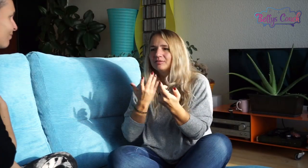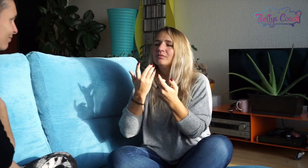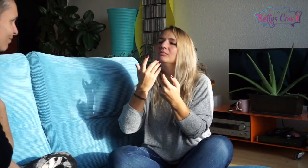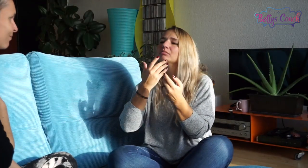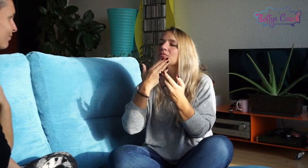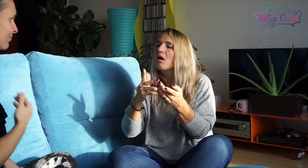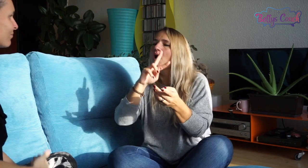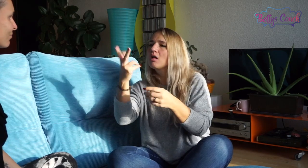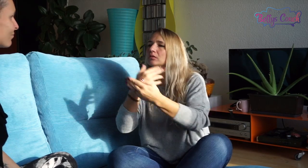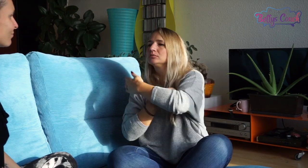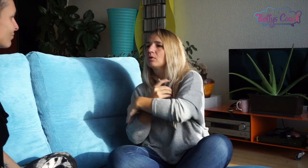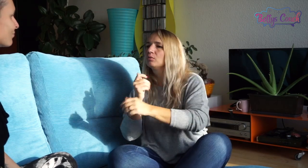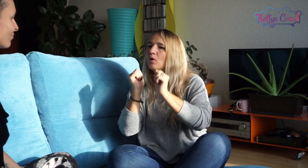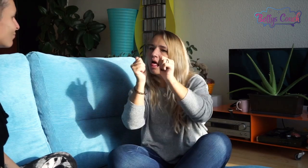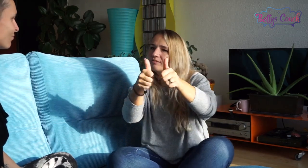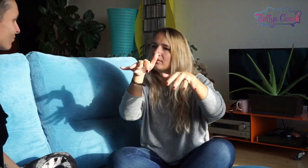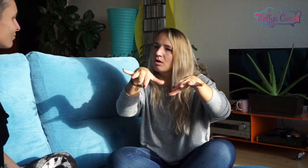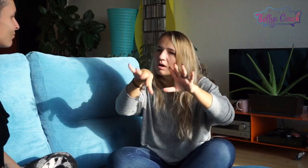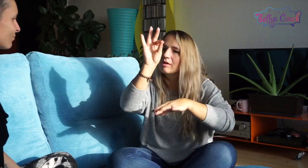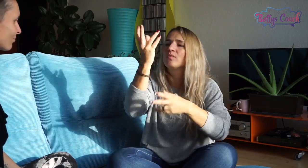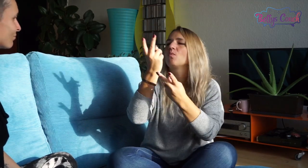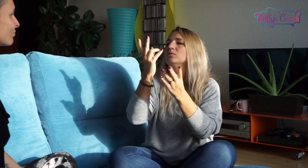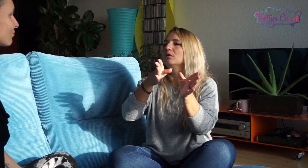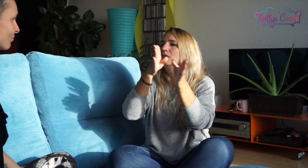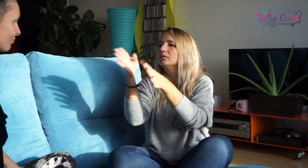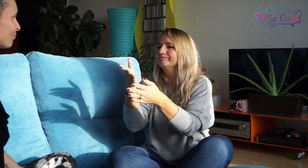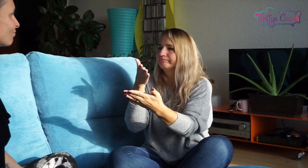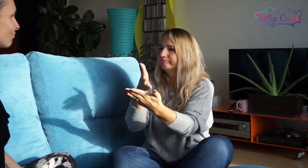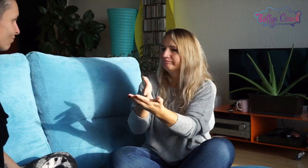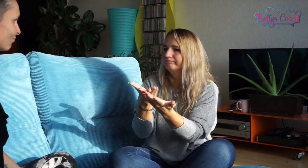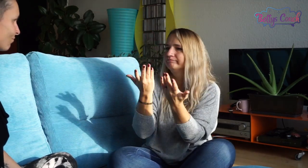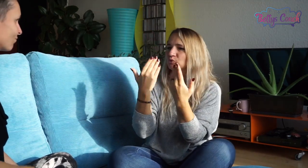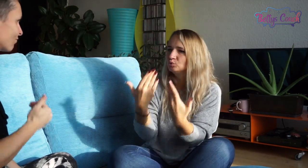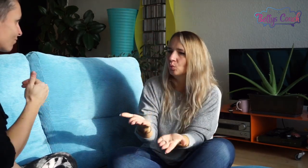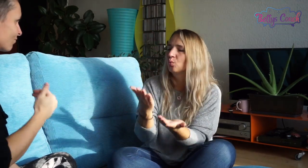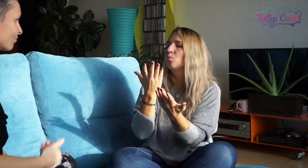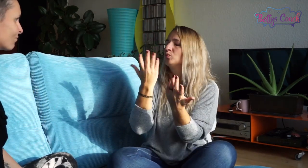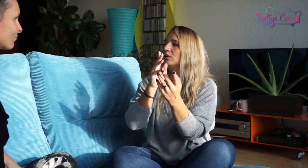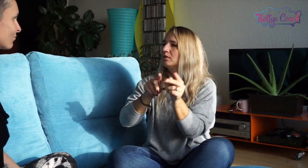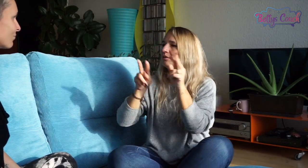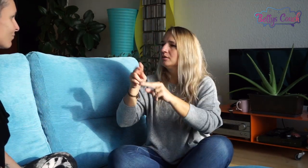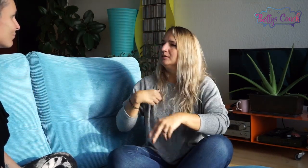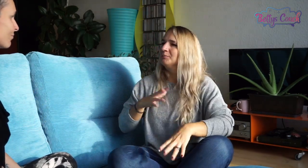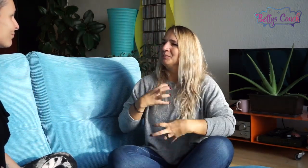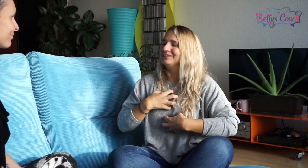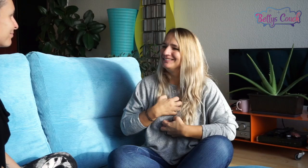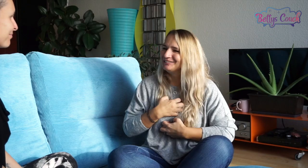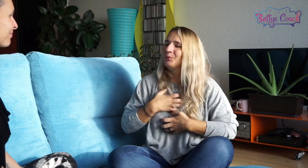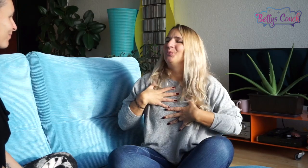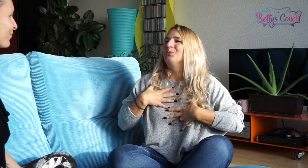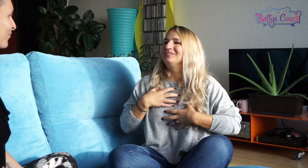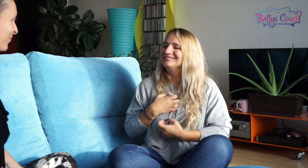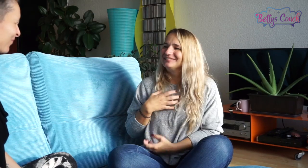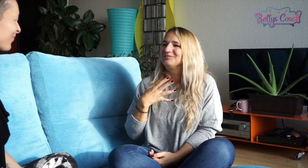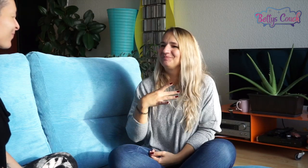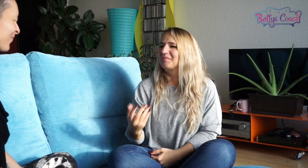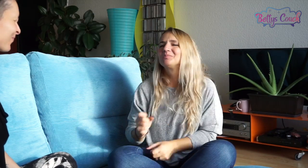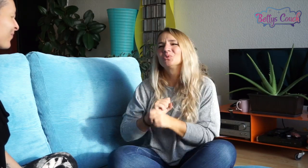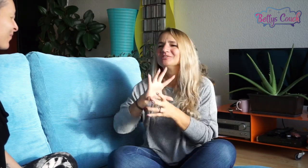Some are helped, others not. Seeing this is like an roller coaster of feelings.